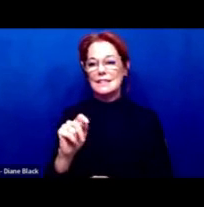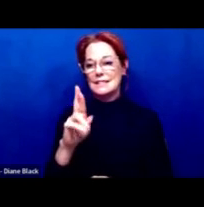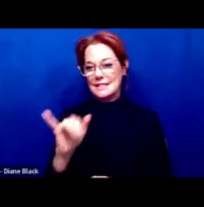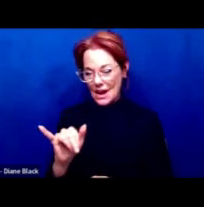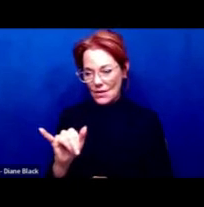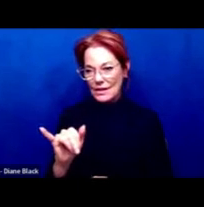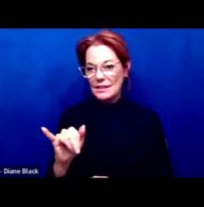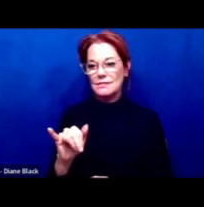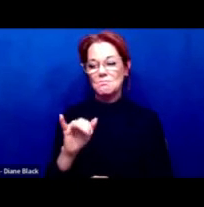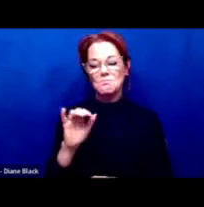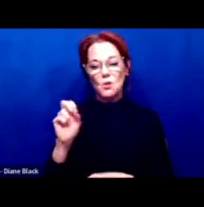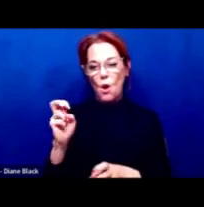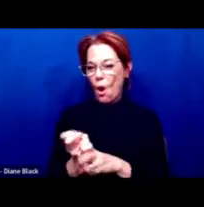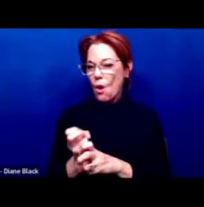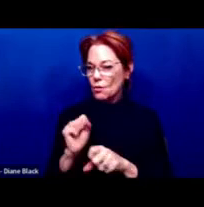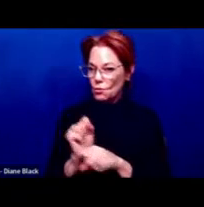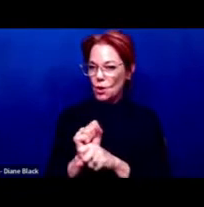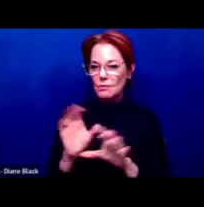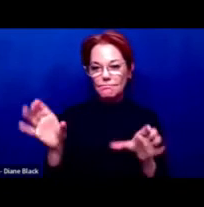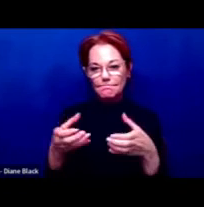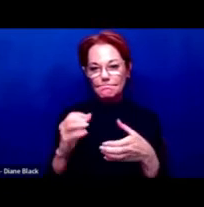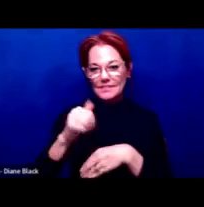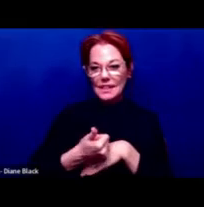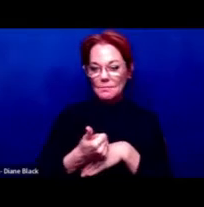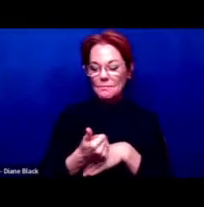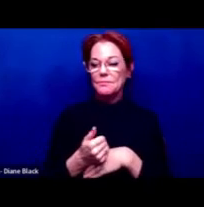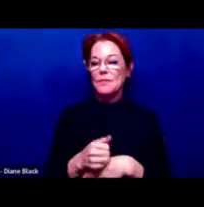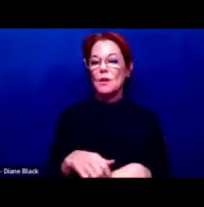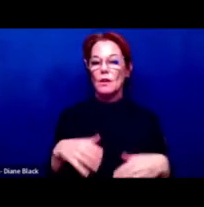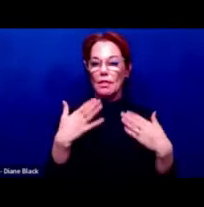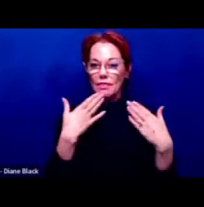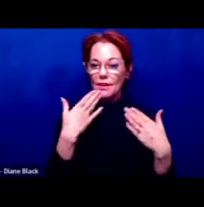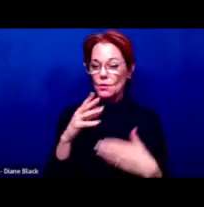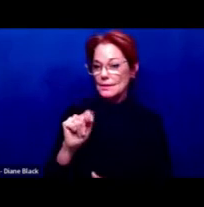for their hard work and putting this all together. So with that said, Sorry, I'm gonna send it back to you. Terry Camacho-Gonsalves: Great,